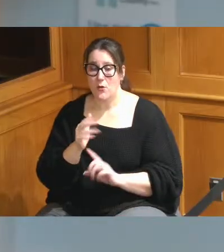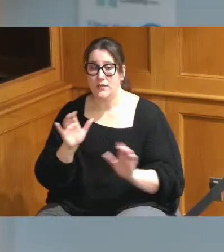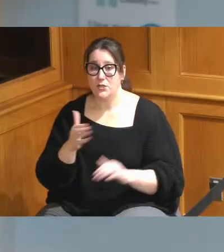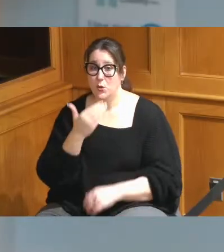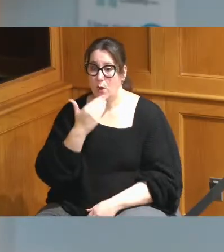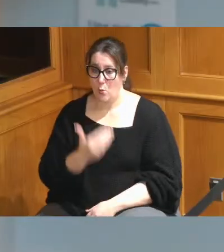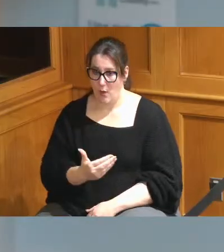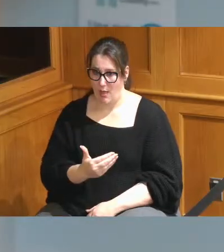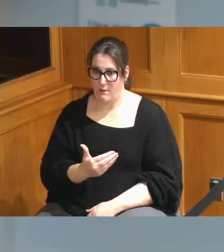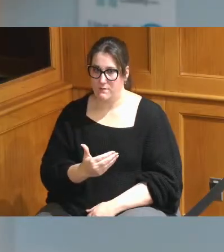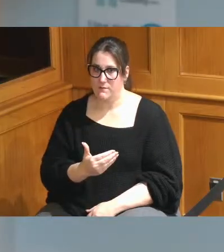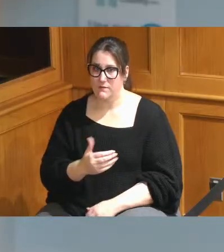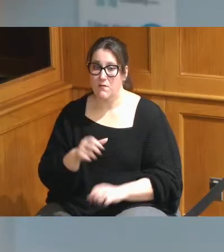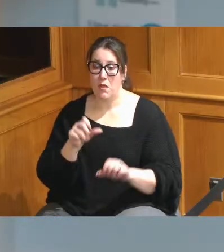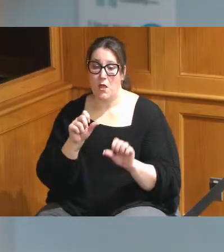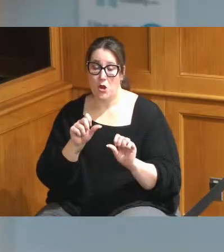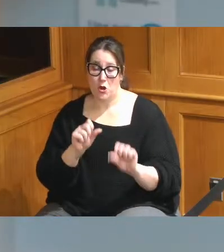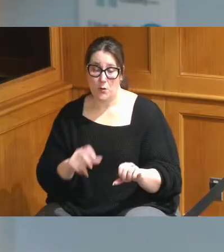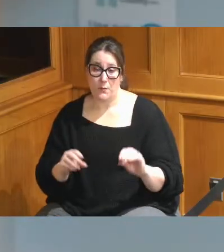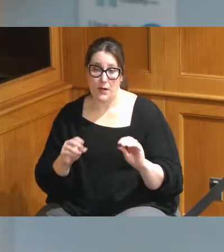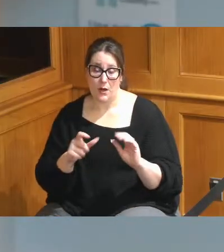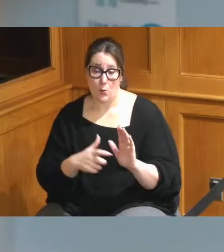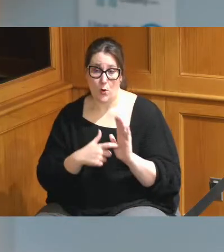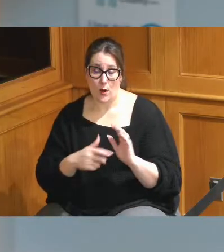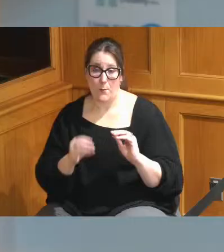that there, you know, could be demand in the future. And I think even speaking with developers,